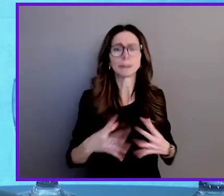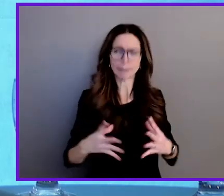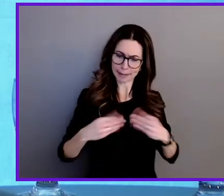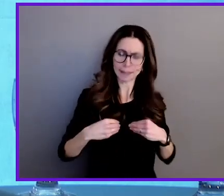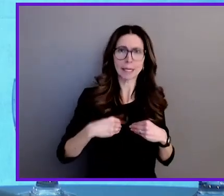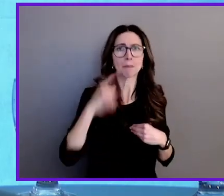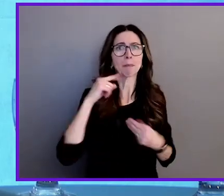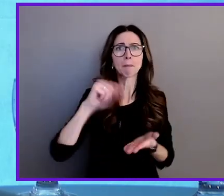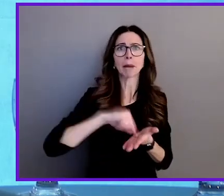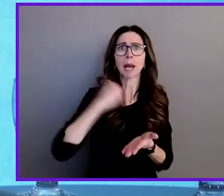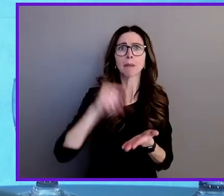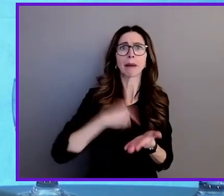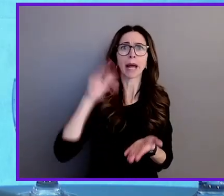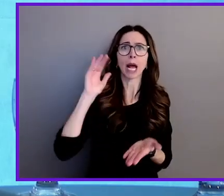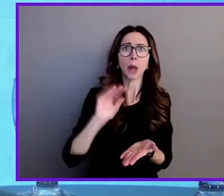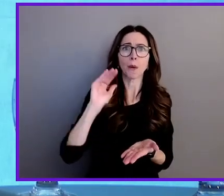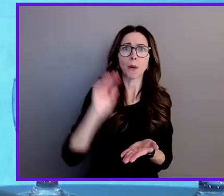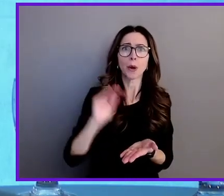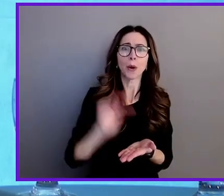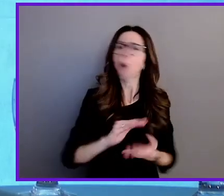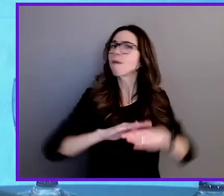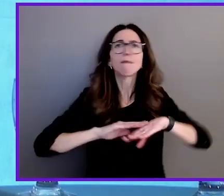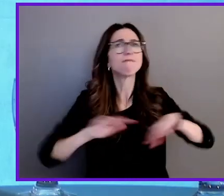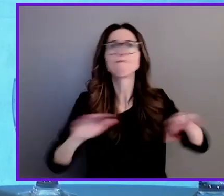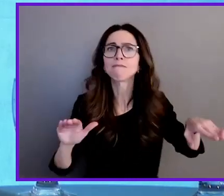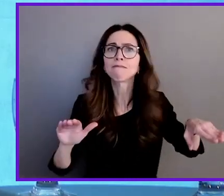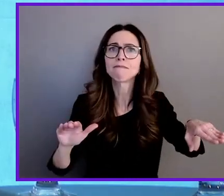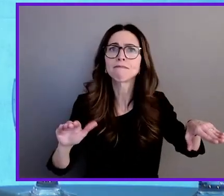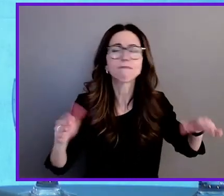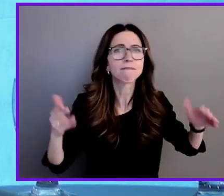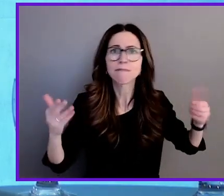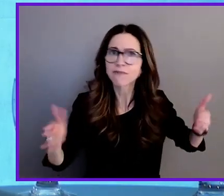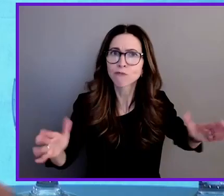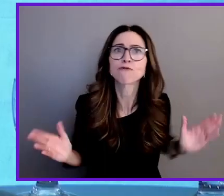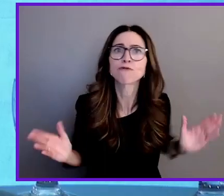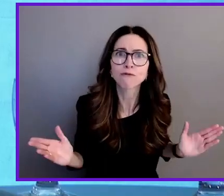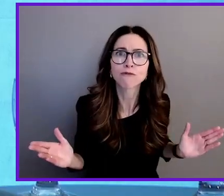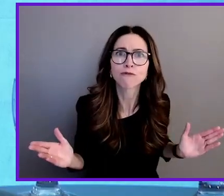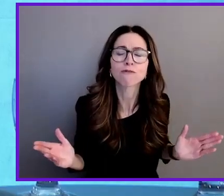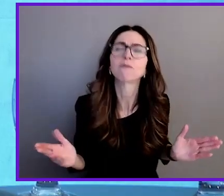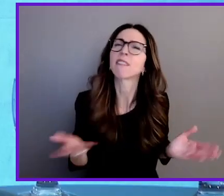we want to be part of and this is what we want to do right now.